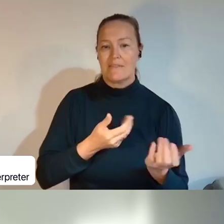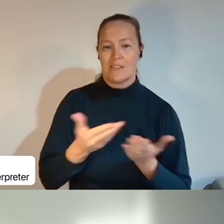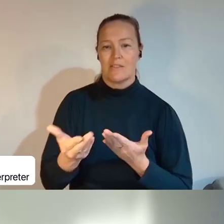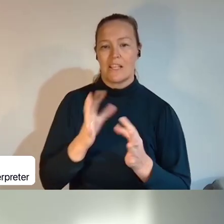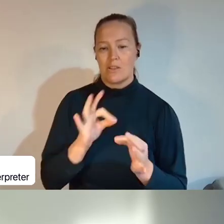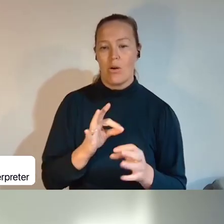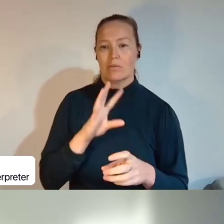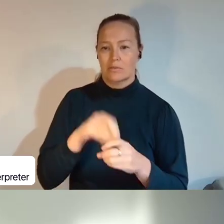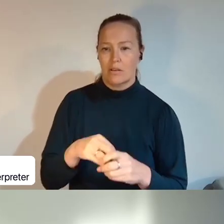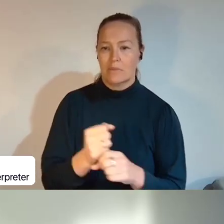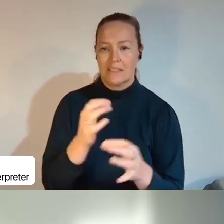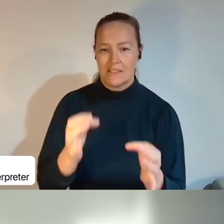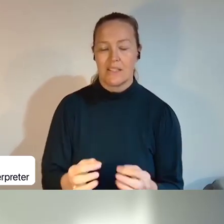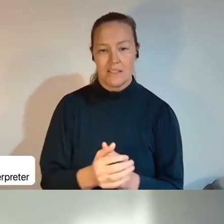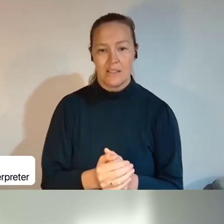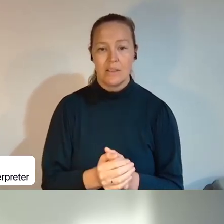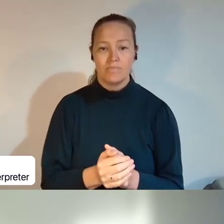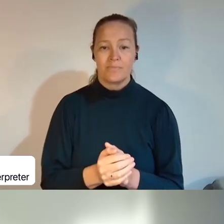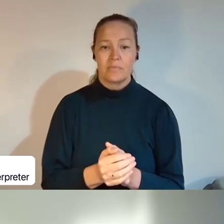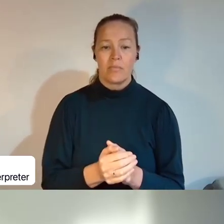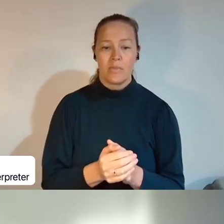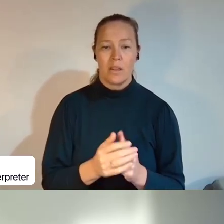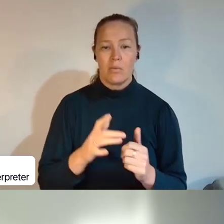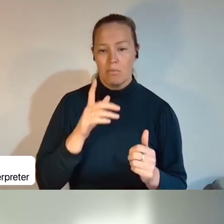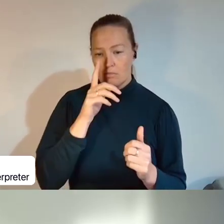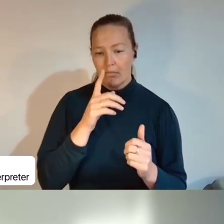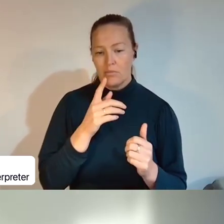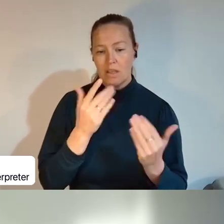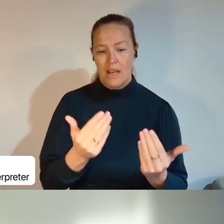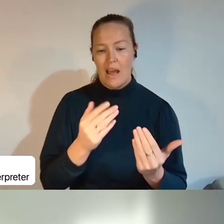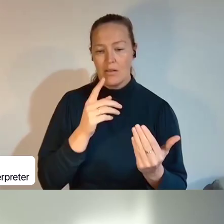society has become comfortable with the idea that other people should speak for them, represent them